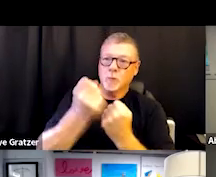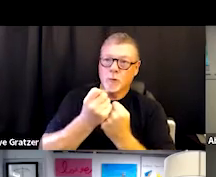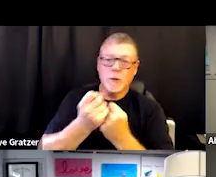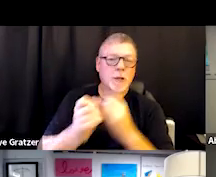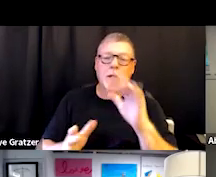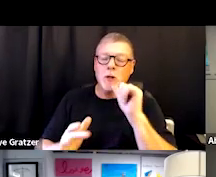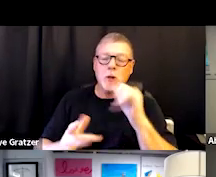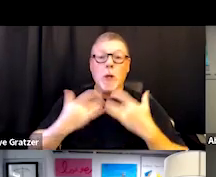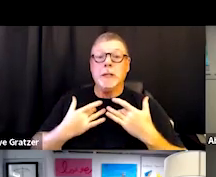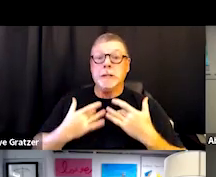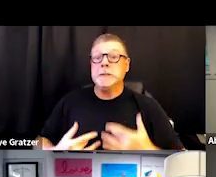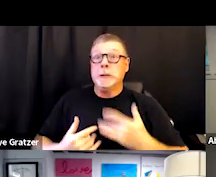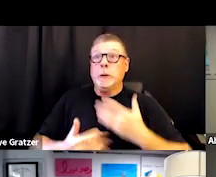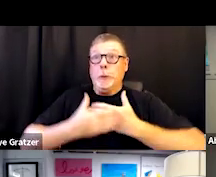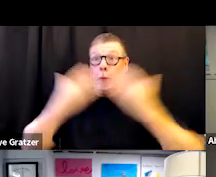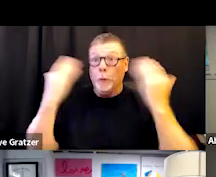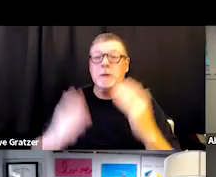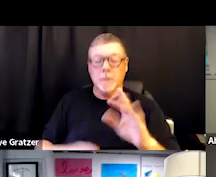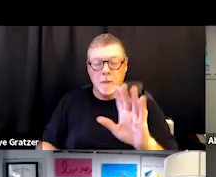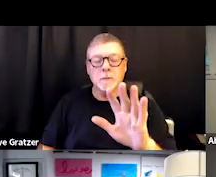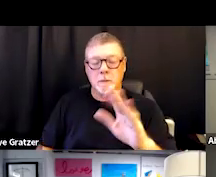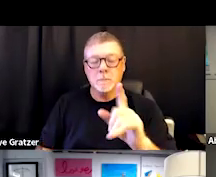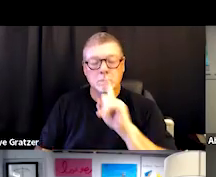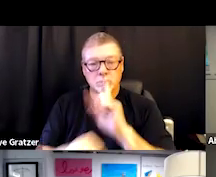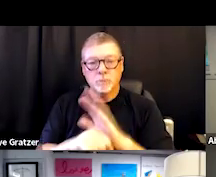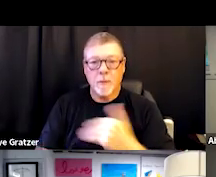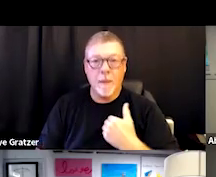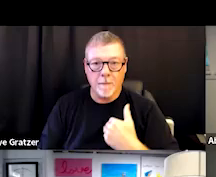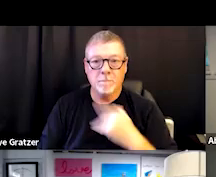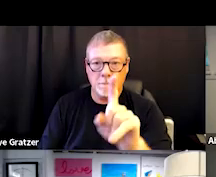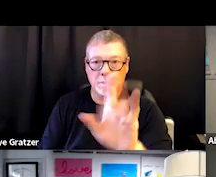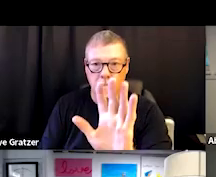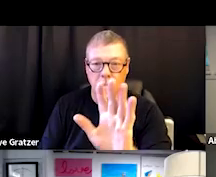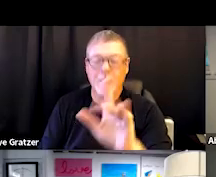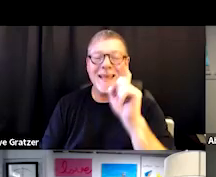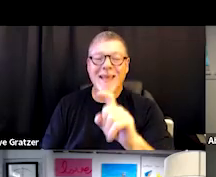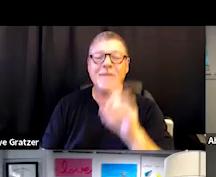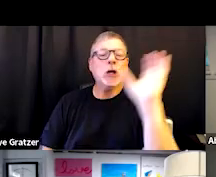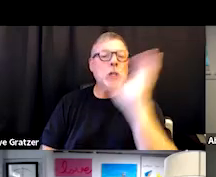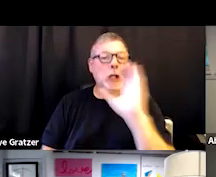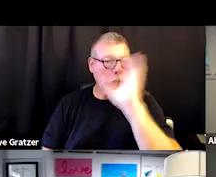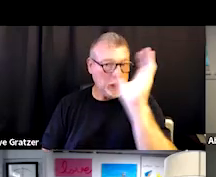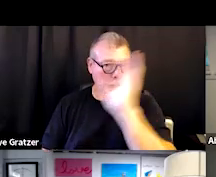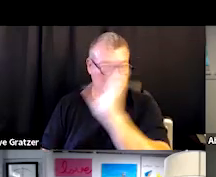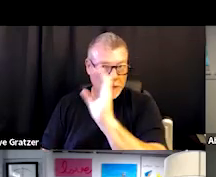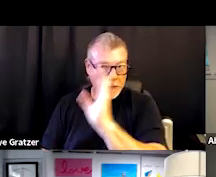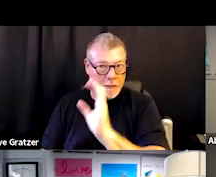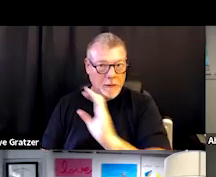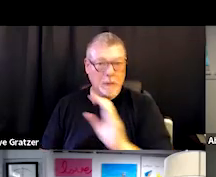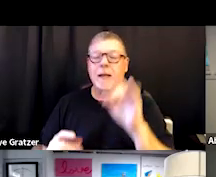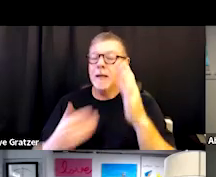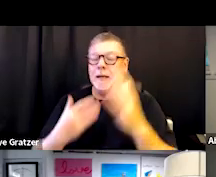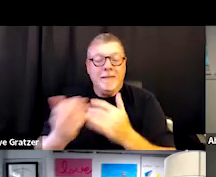is no support, because there absolutely is. It's just looking at what the existing resources are, even if it isn't a state team lead,